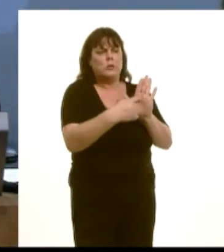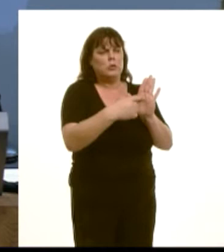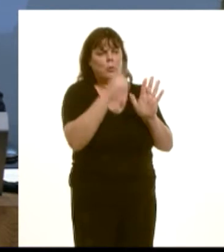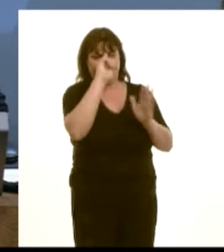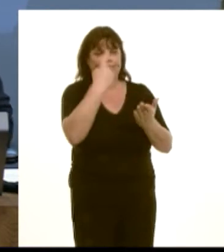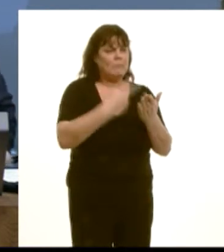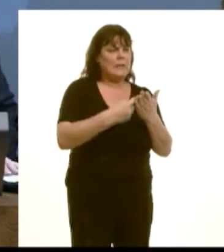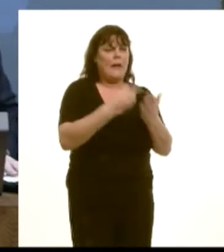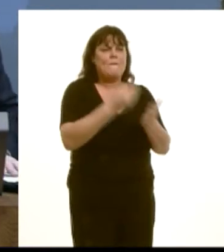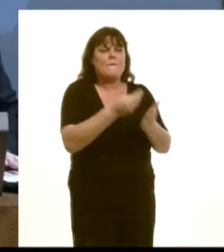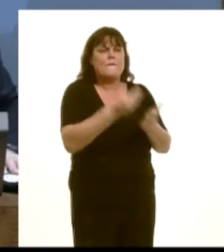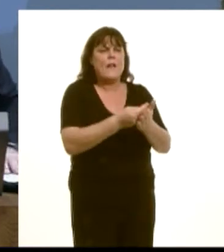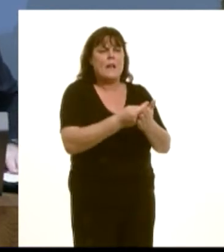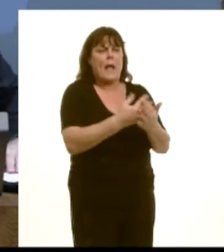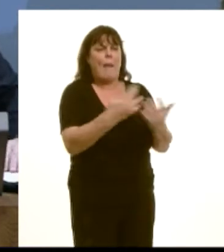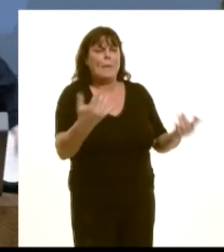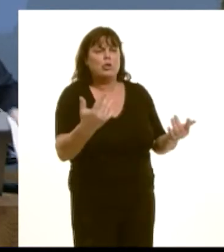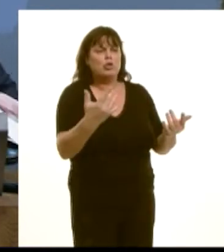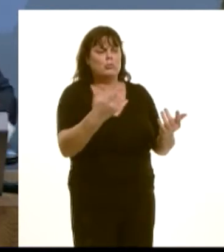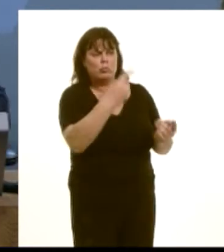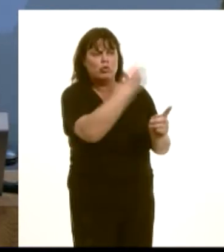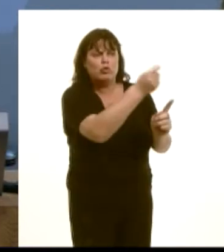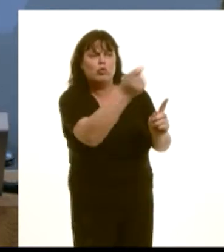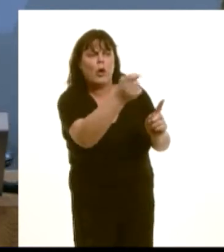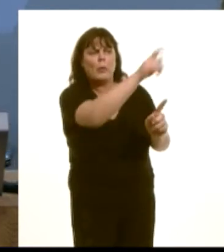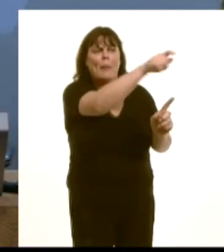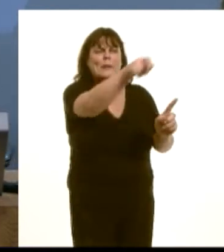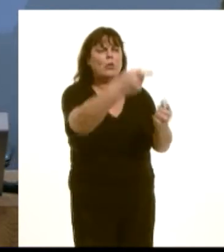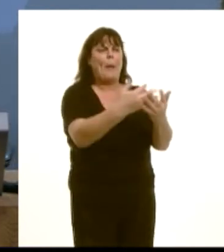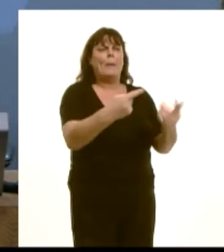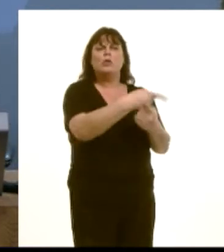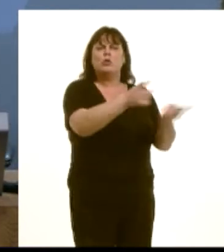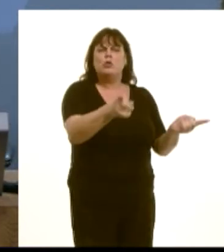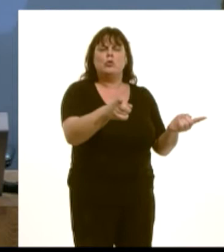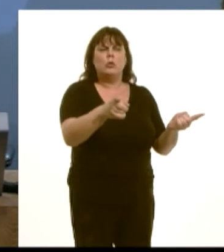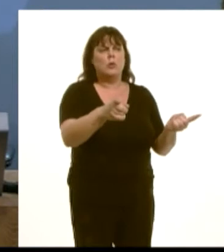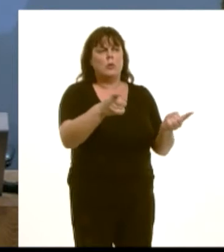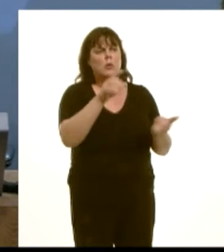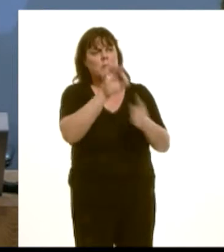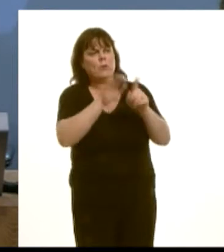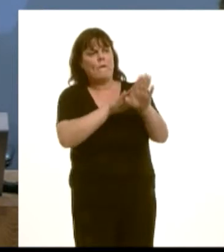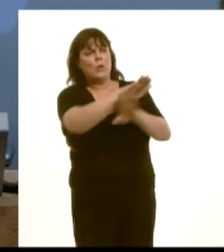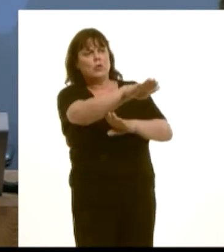might be demanded or paid for in the future, once this development is completed? I appreciate